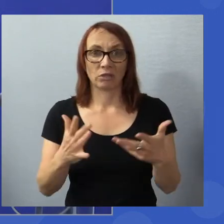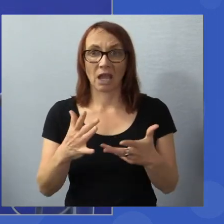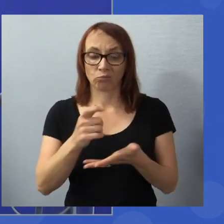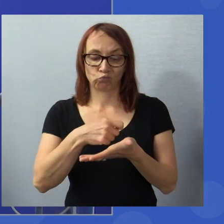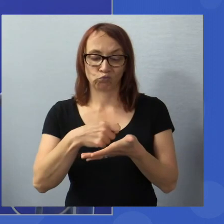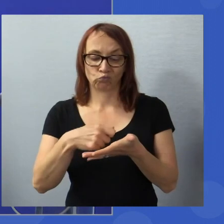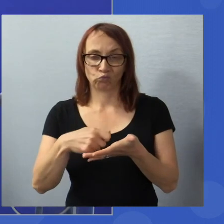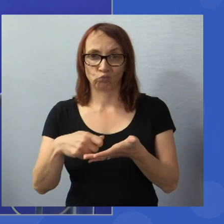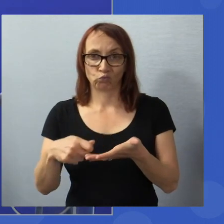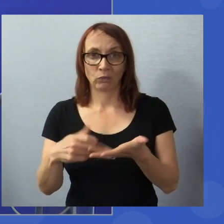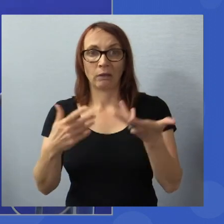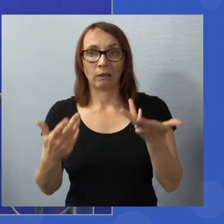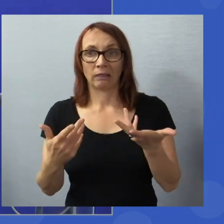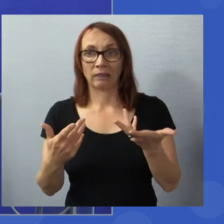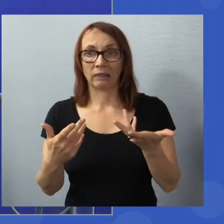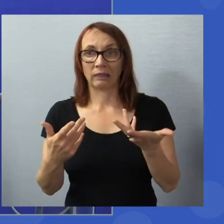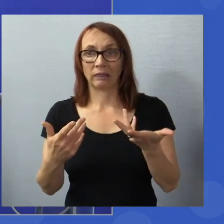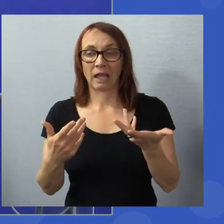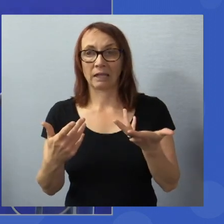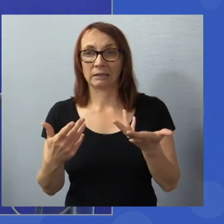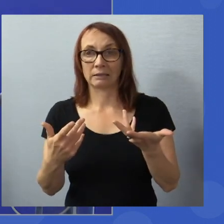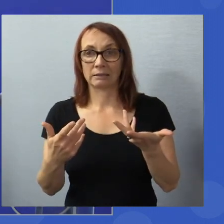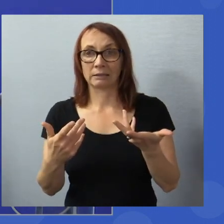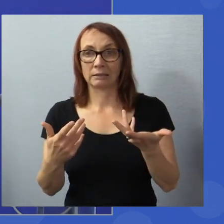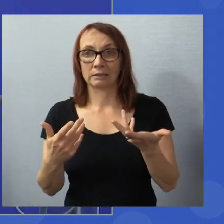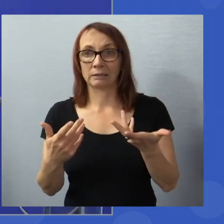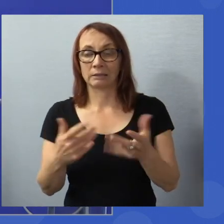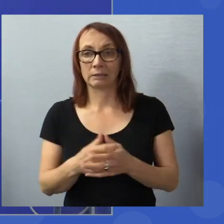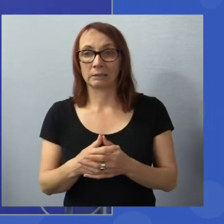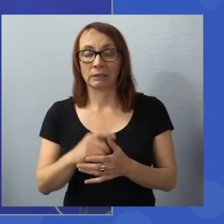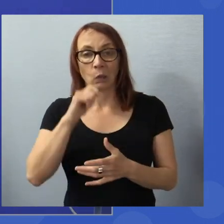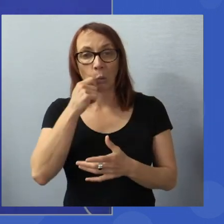that and then Kate is going to come back to do the formal thanks and the formal